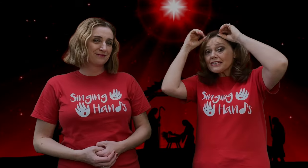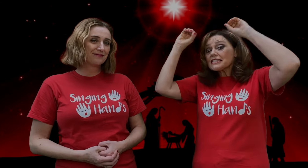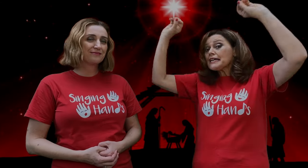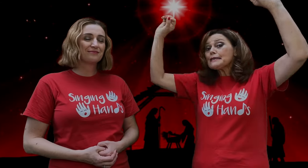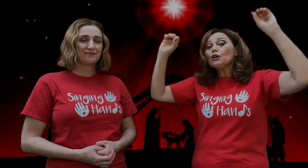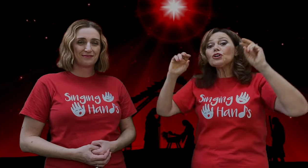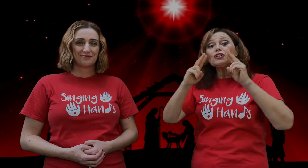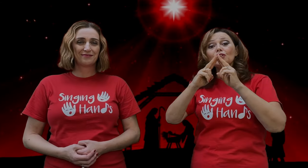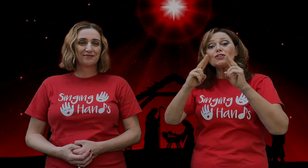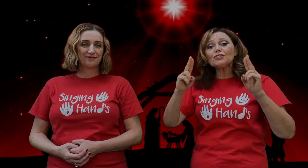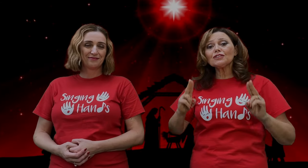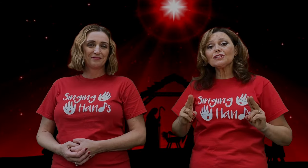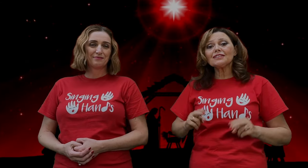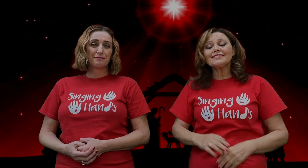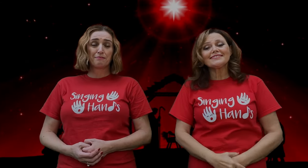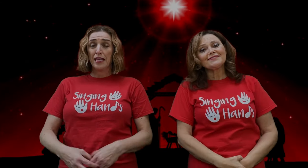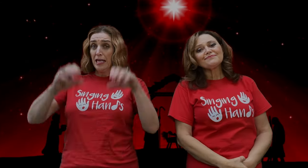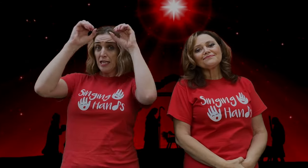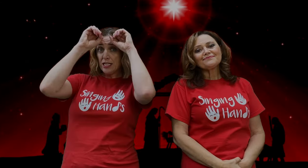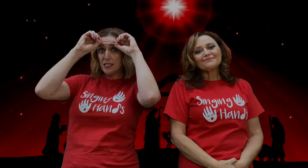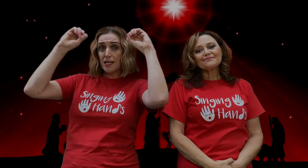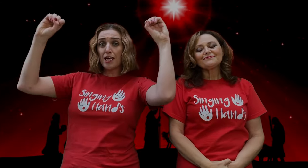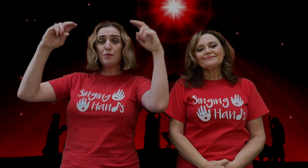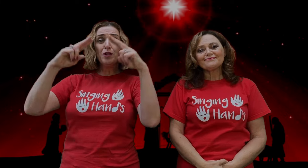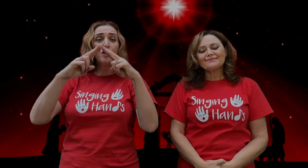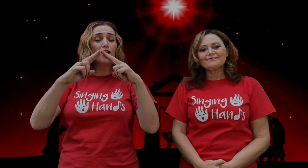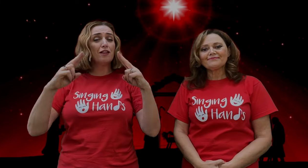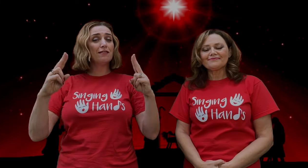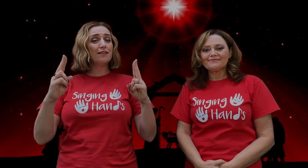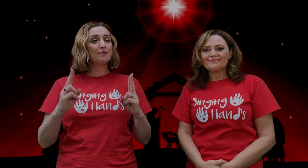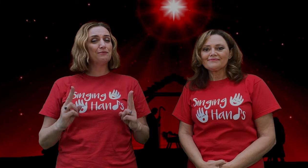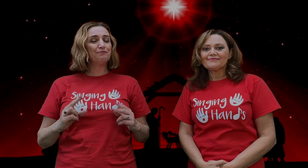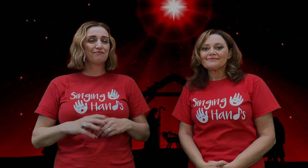In a stable (in a stable)